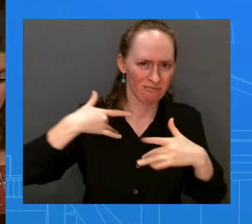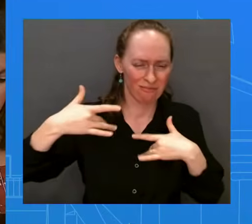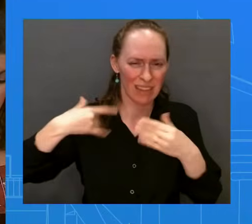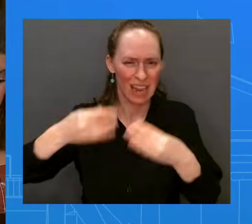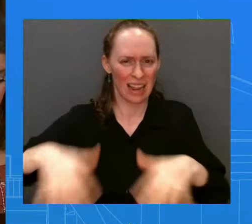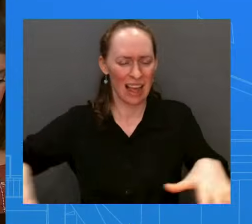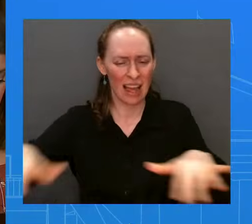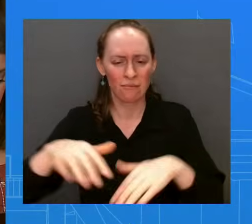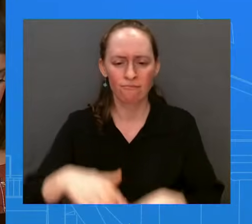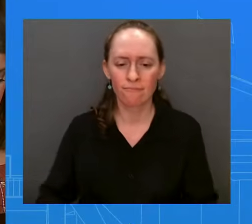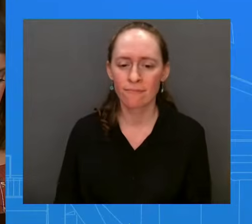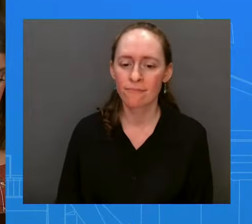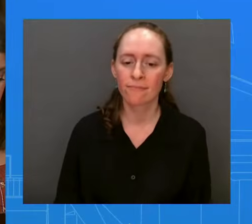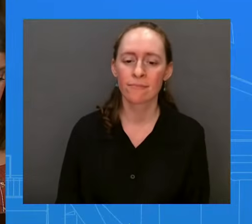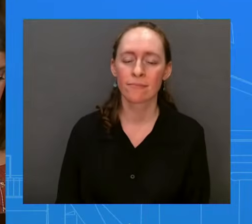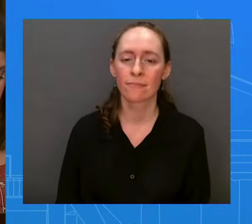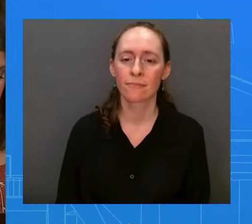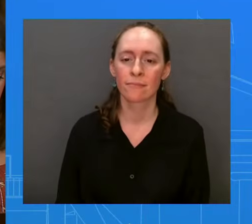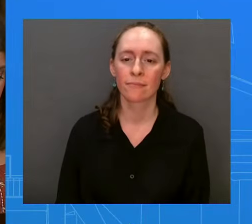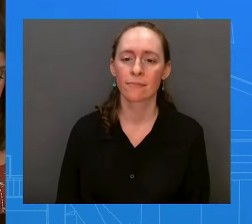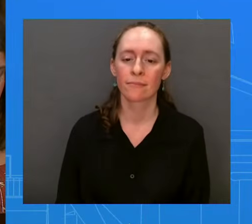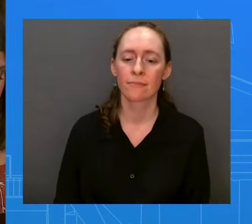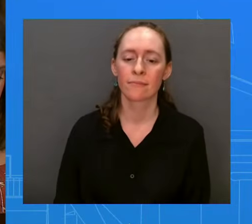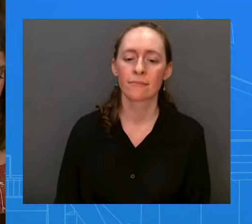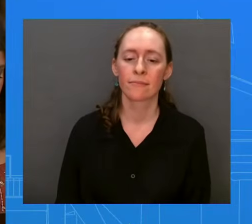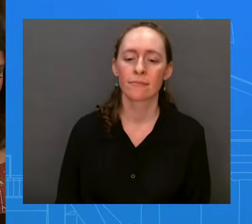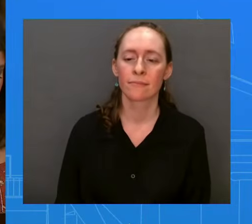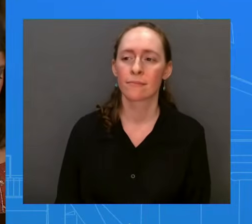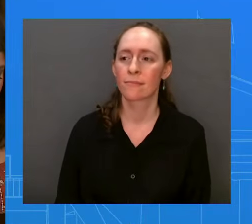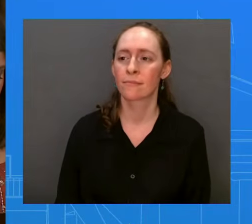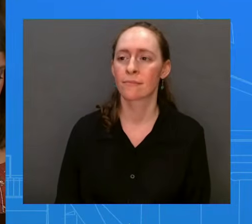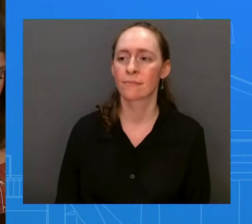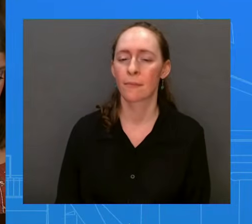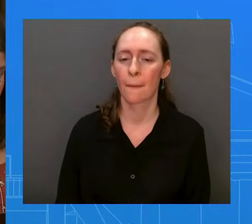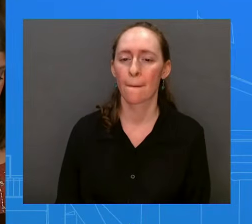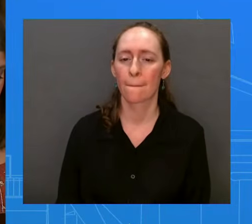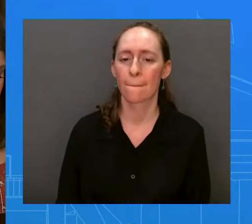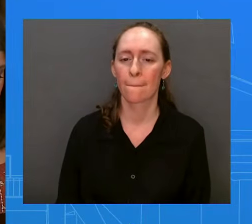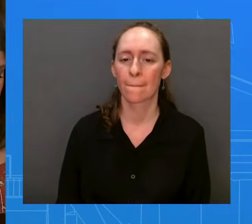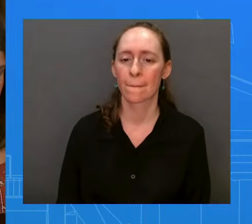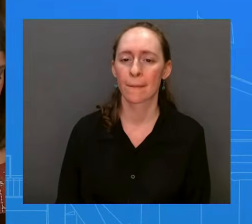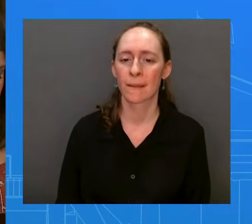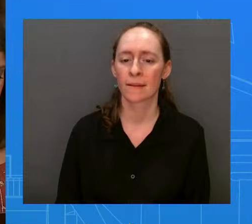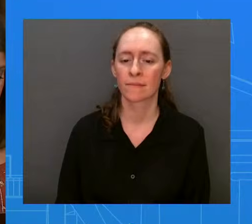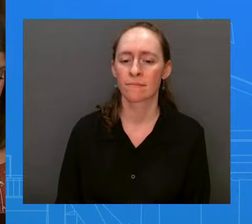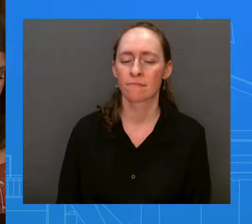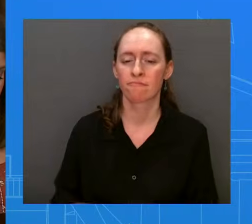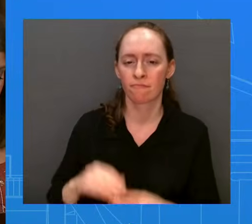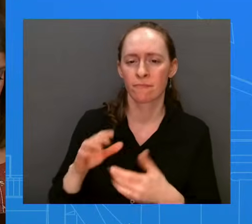they would respond in a way that they were prepared to. If it turns out that the other objects are also Chinese in origin, is the --